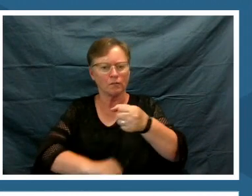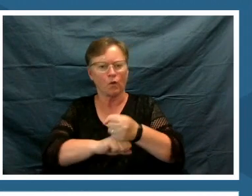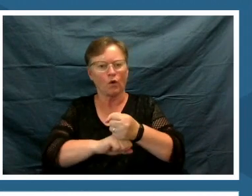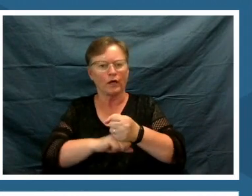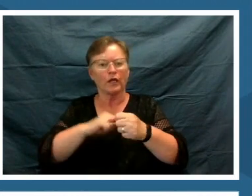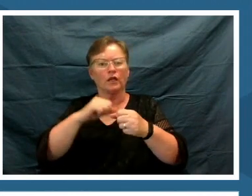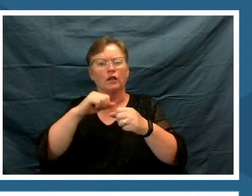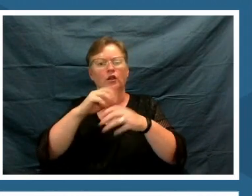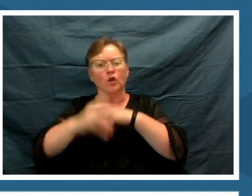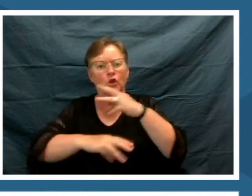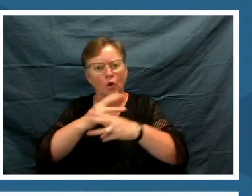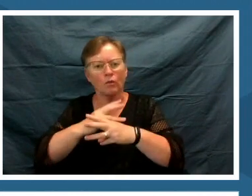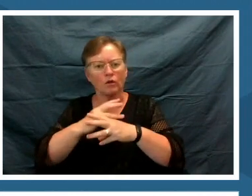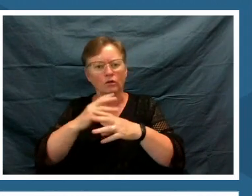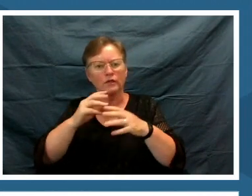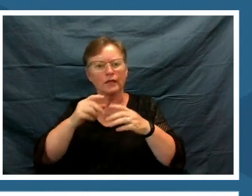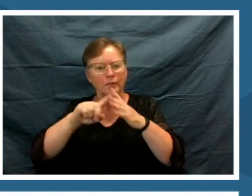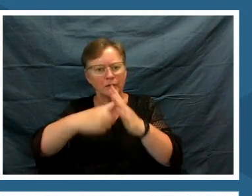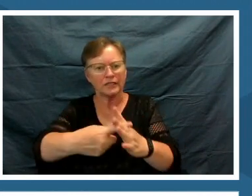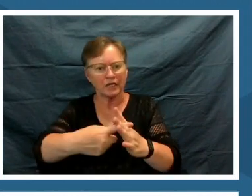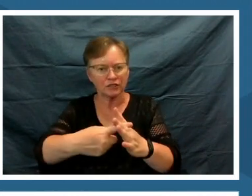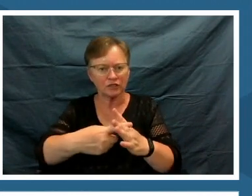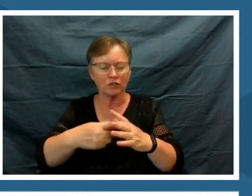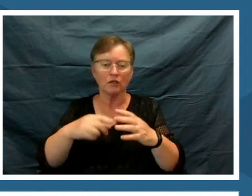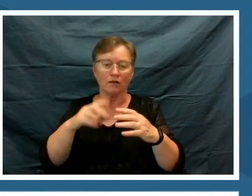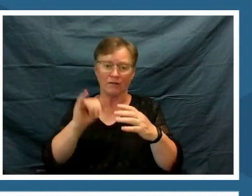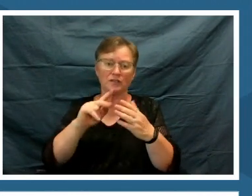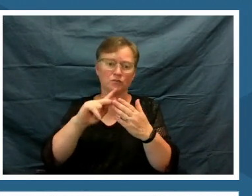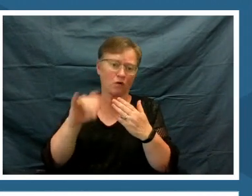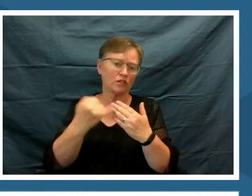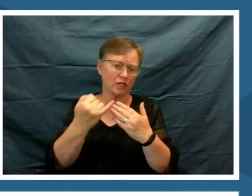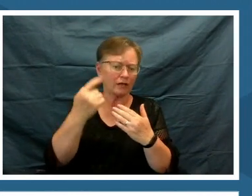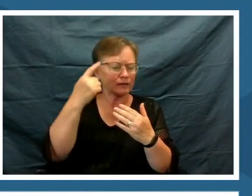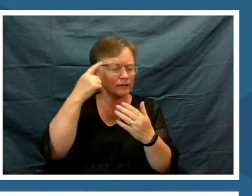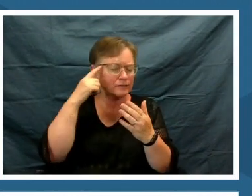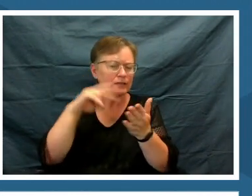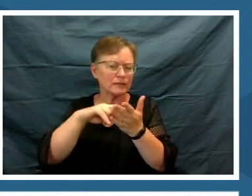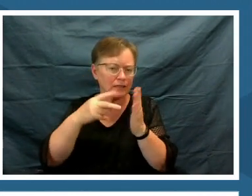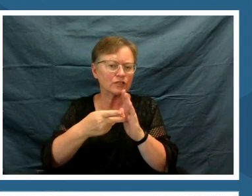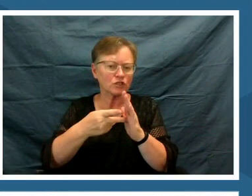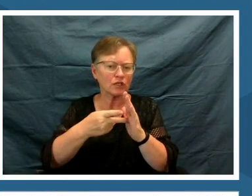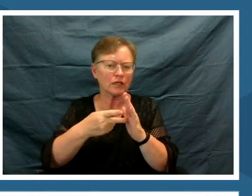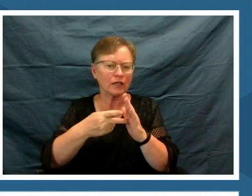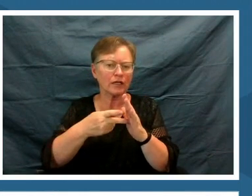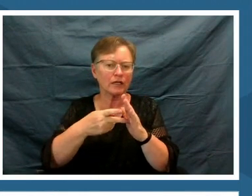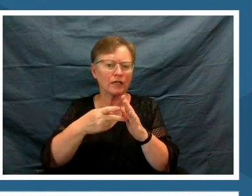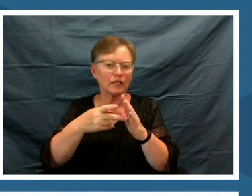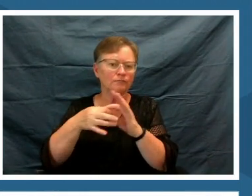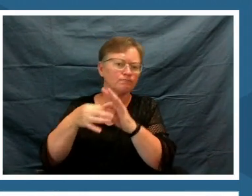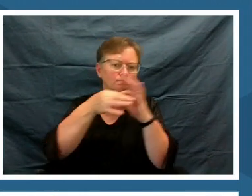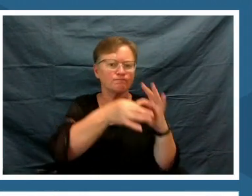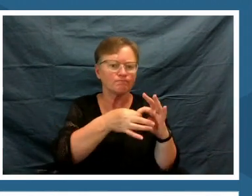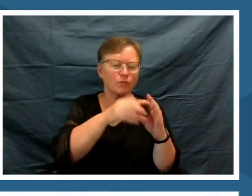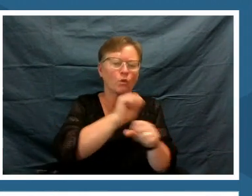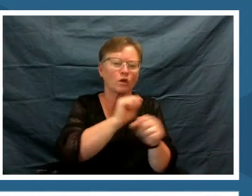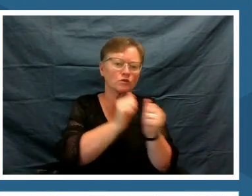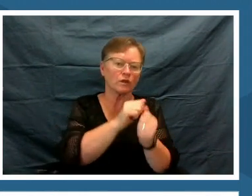um this project is intentionally aligned with its work uh its work with the un's